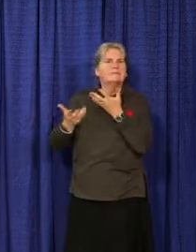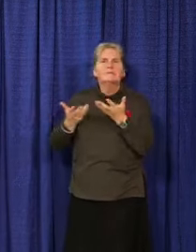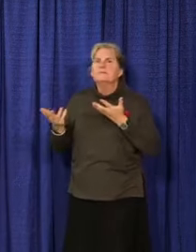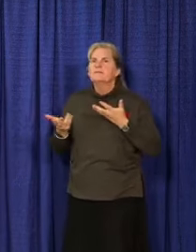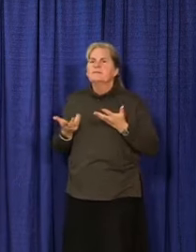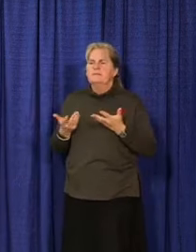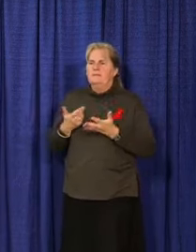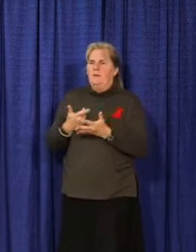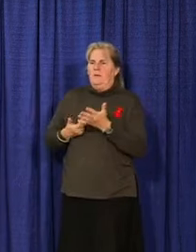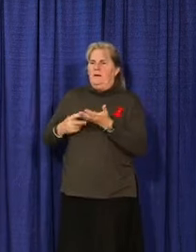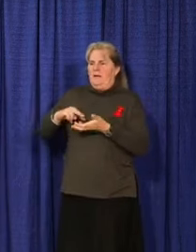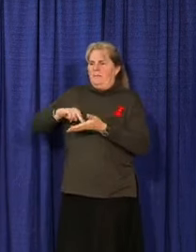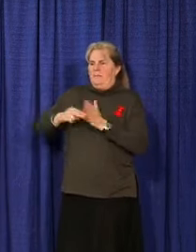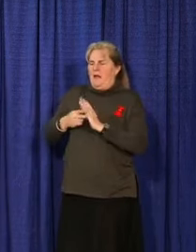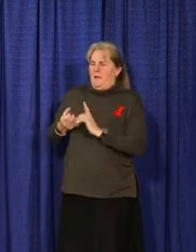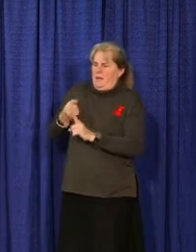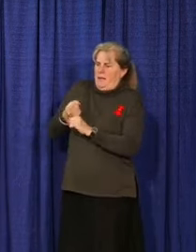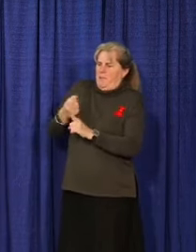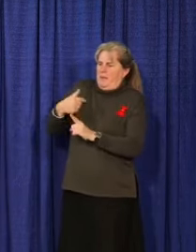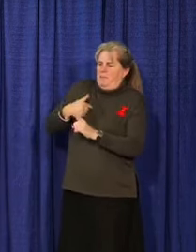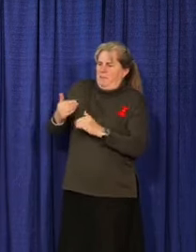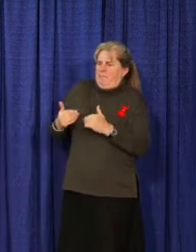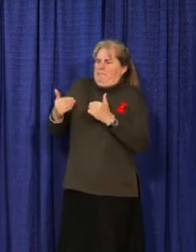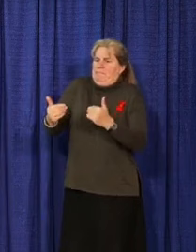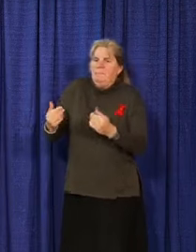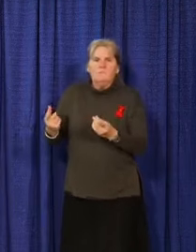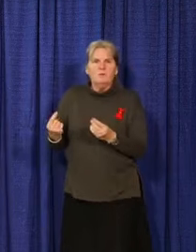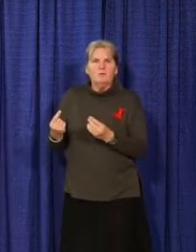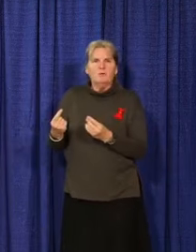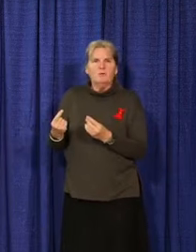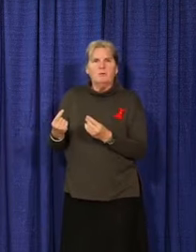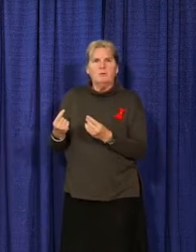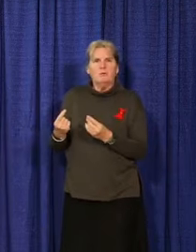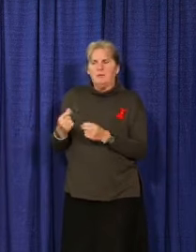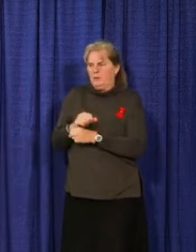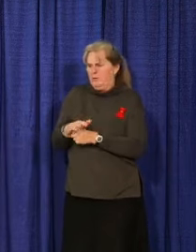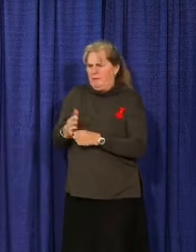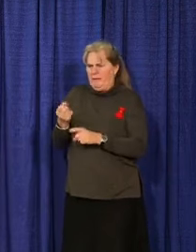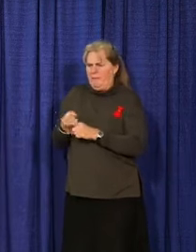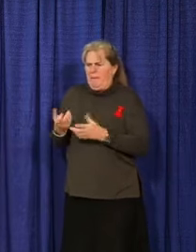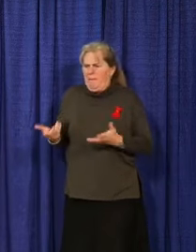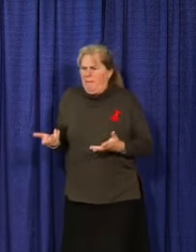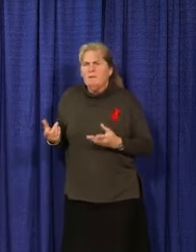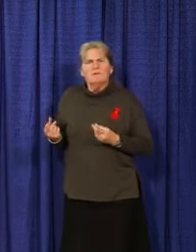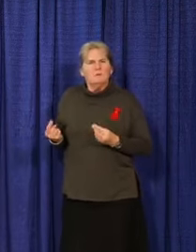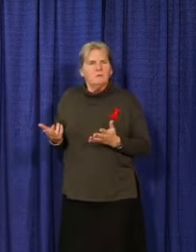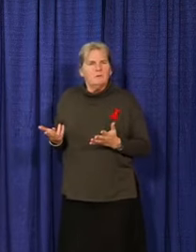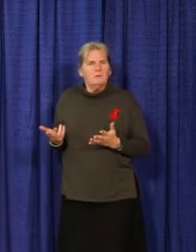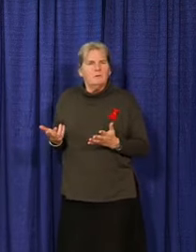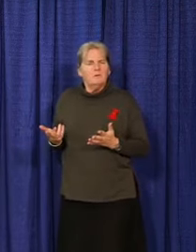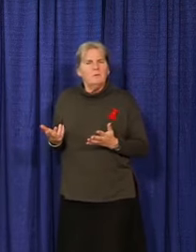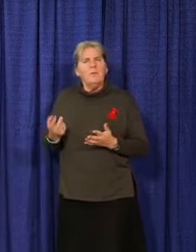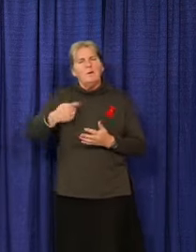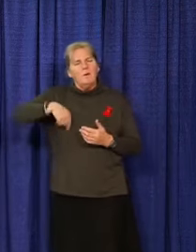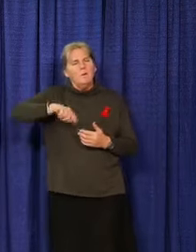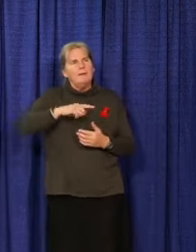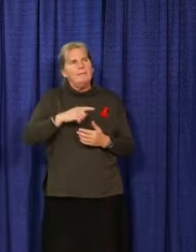is struggling with what does this mean for me and how do I go forward. We have complete confidence